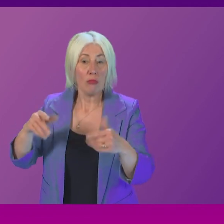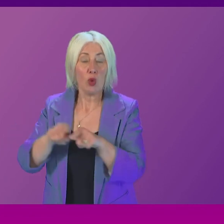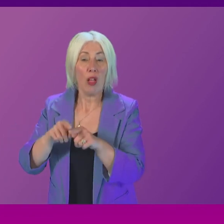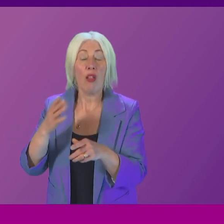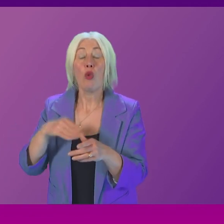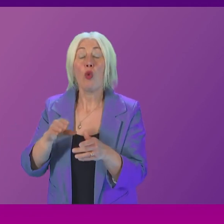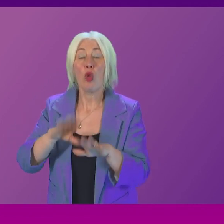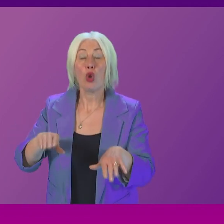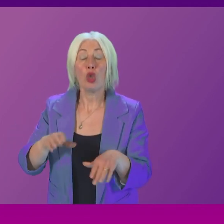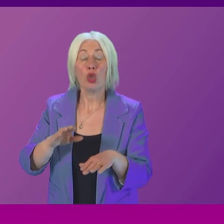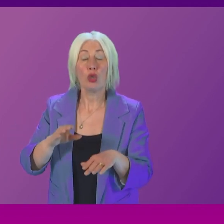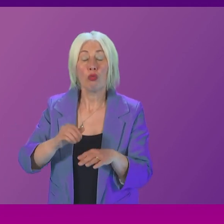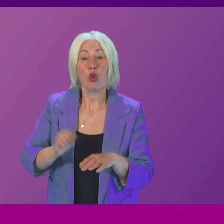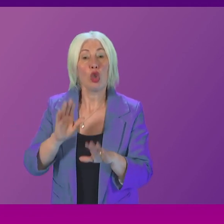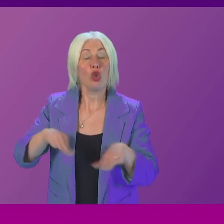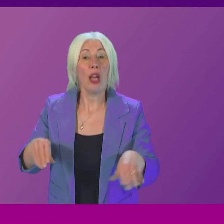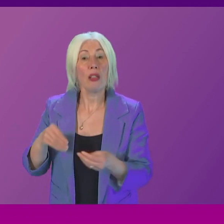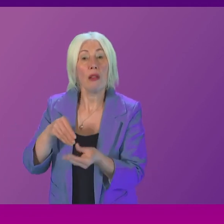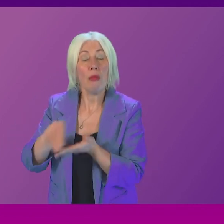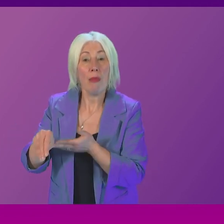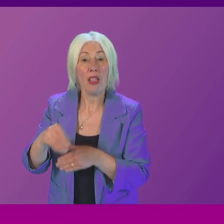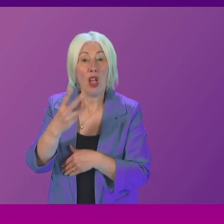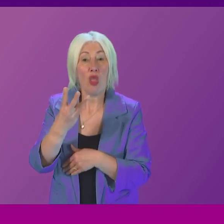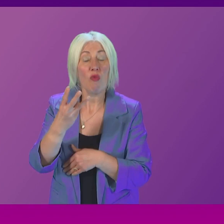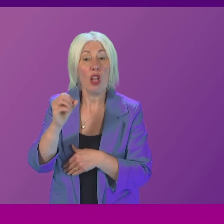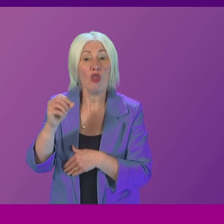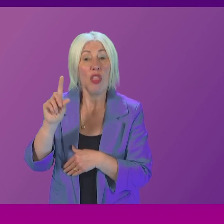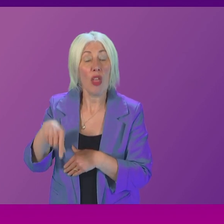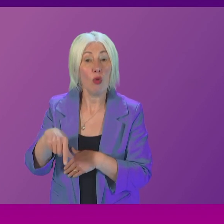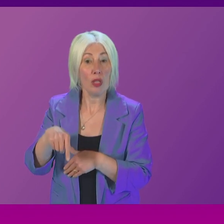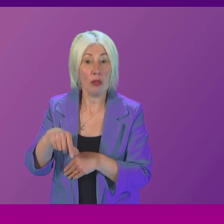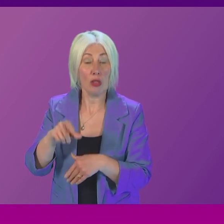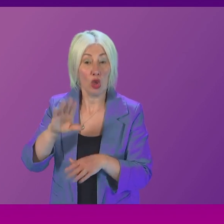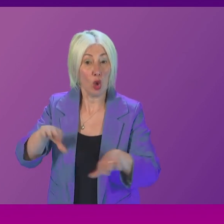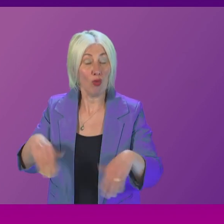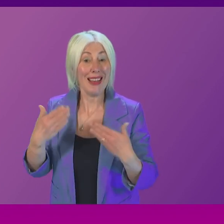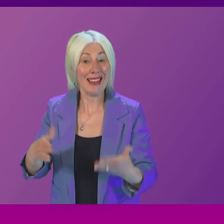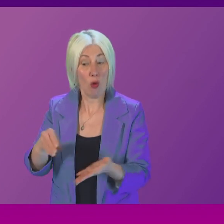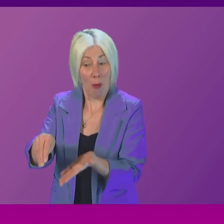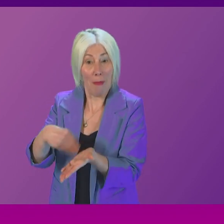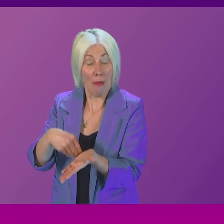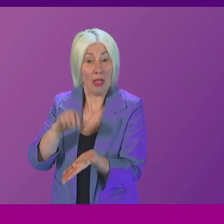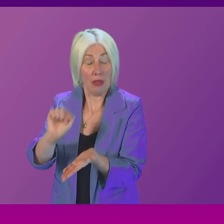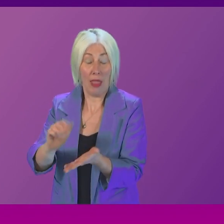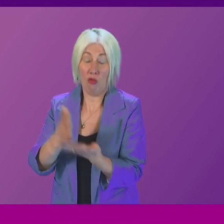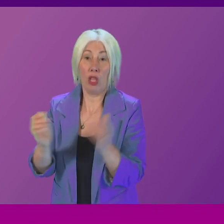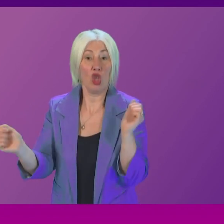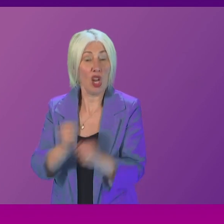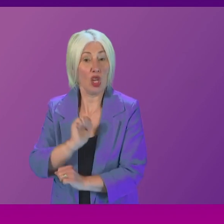child payment. Families of 303,000 children are now in receipt of that game-changing intervention from the